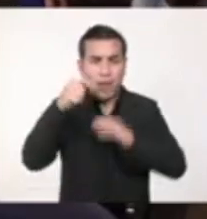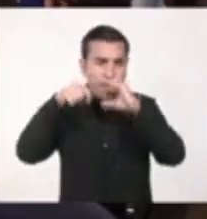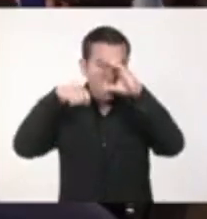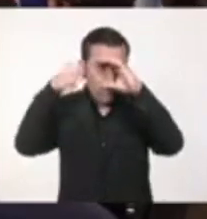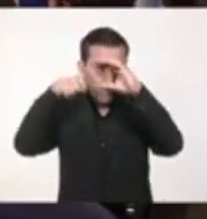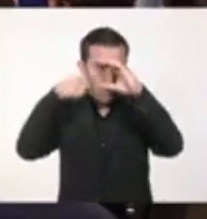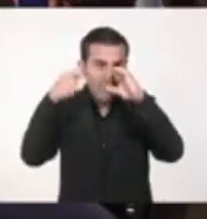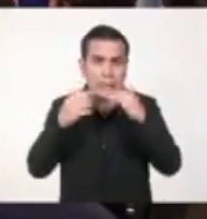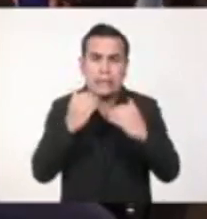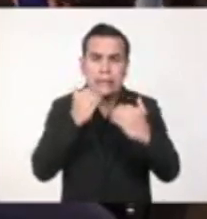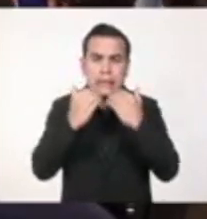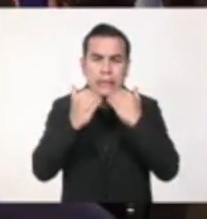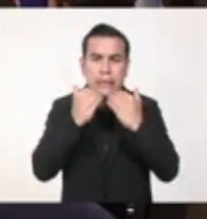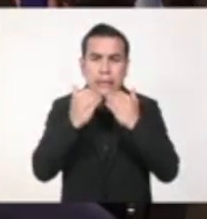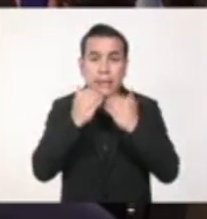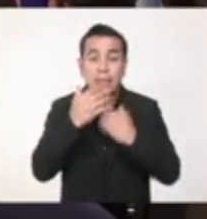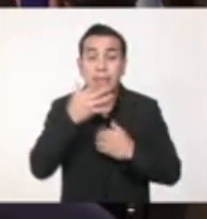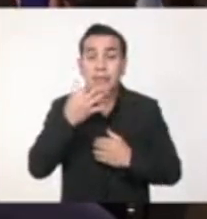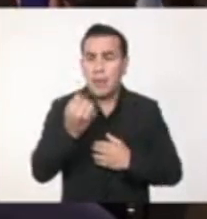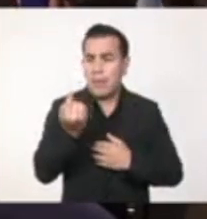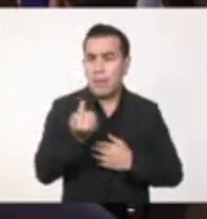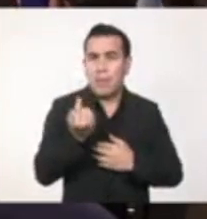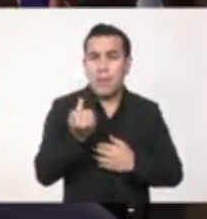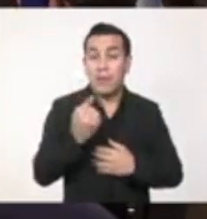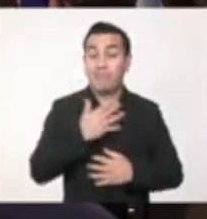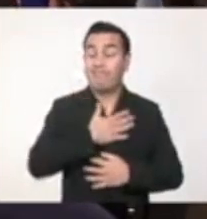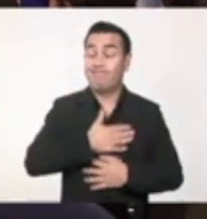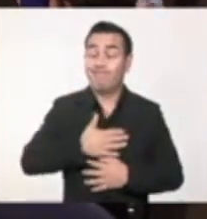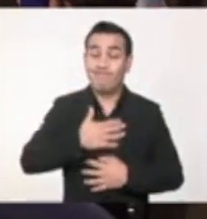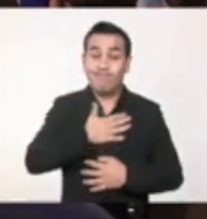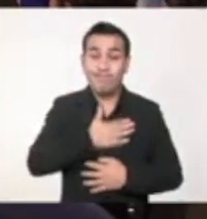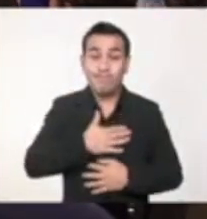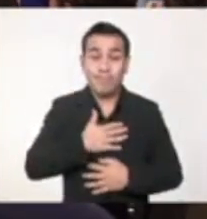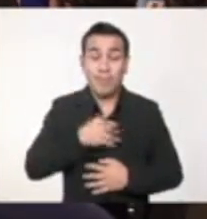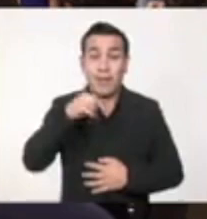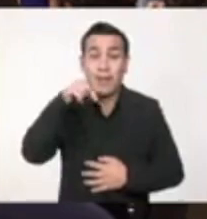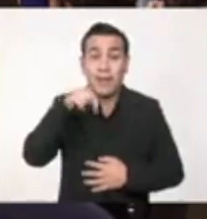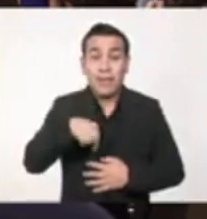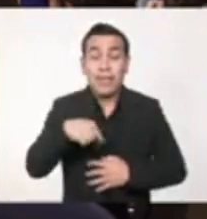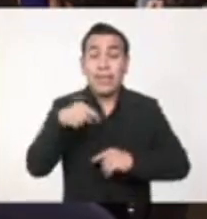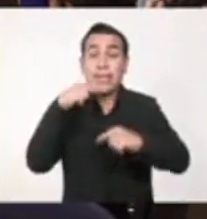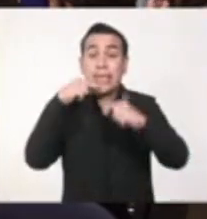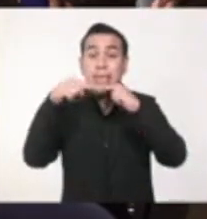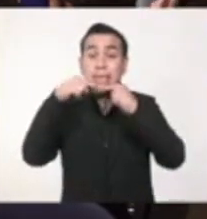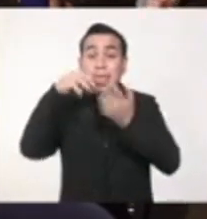he says, look gentlemen, excuse me, here is a democracy, and in